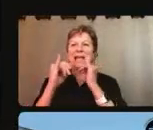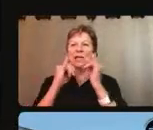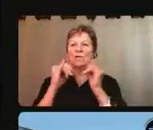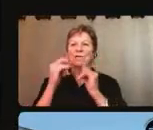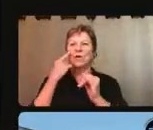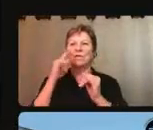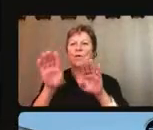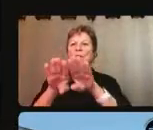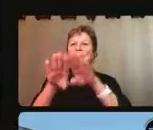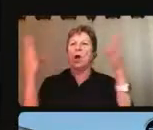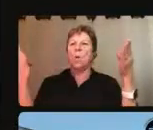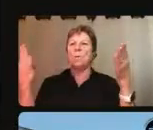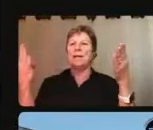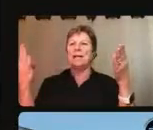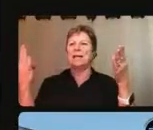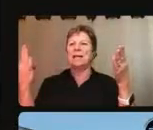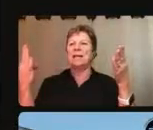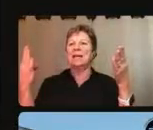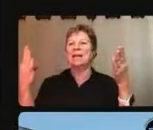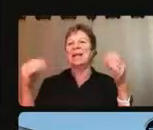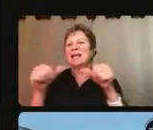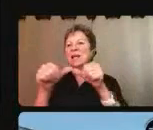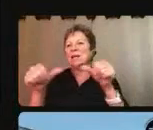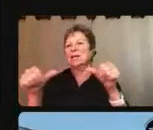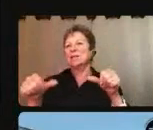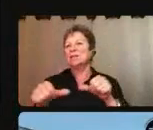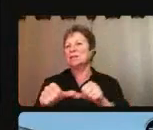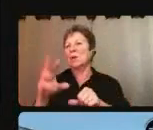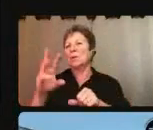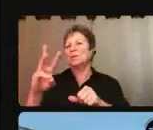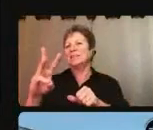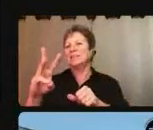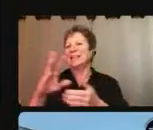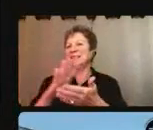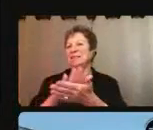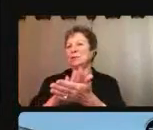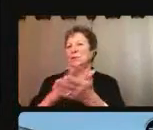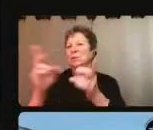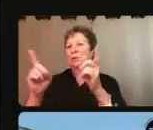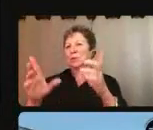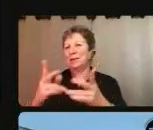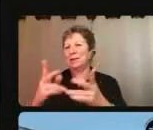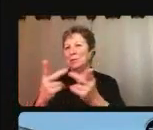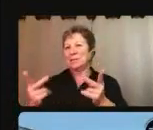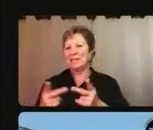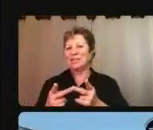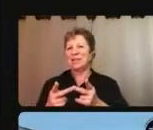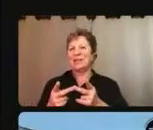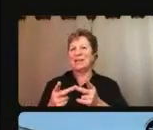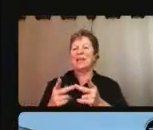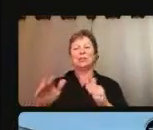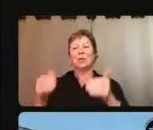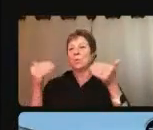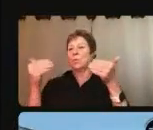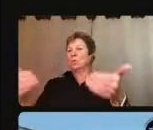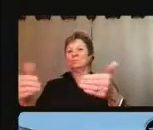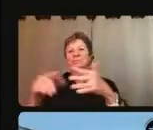SHOT SHONDA GEARY AND MARTY, THANK YOU FOR THE OPPORTUNITY